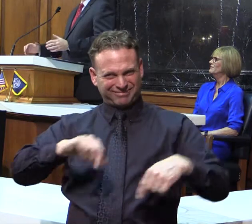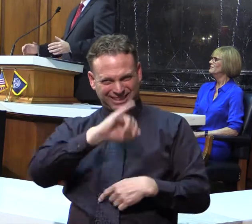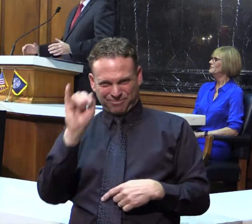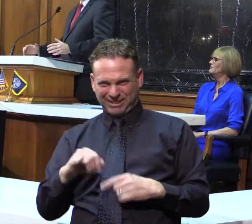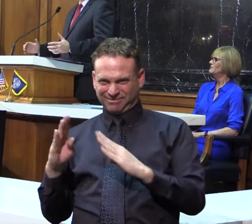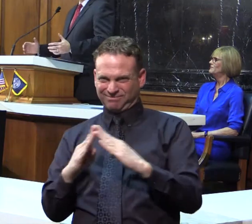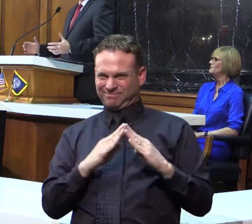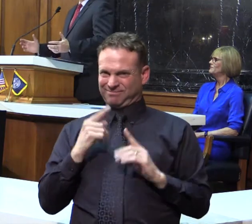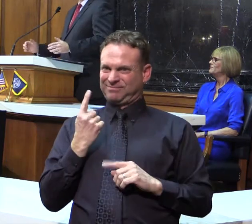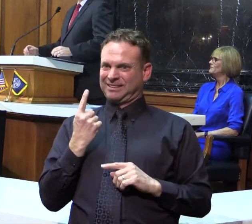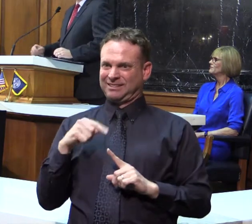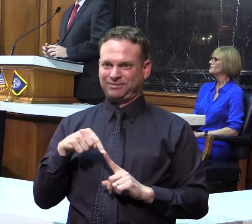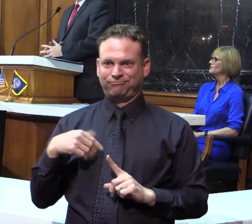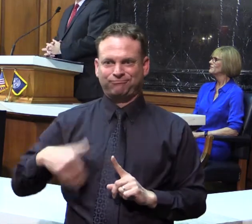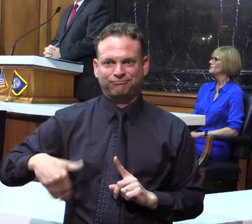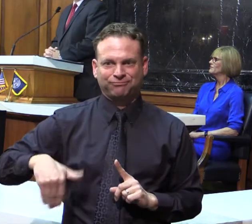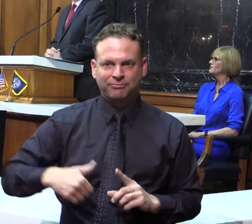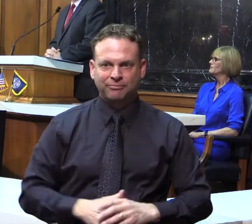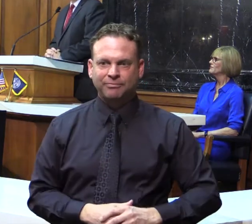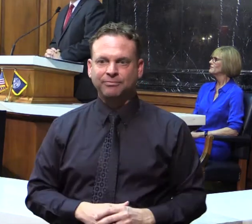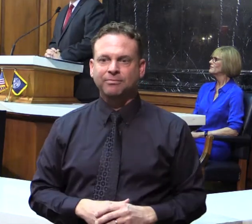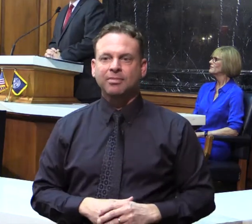is now in more than 50 countries.